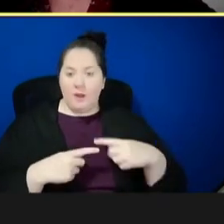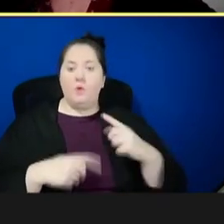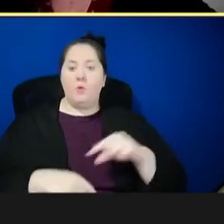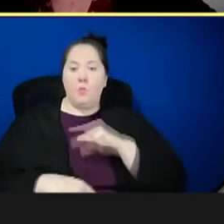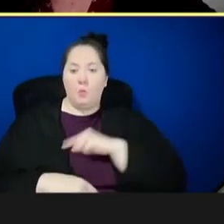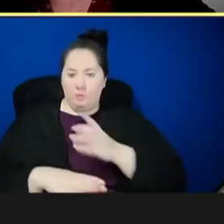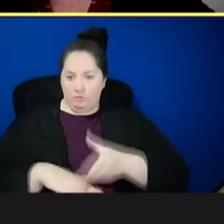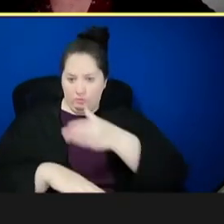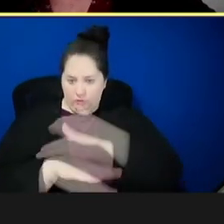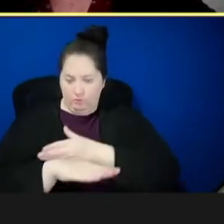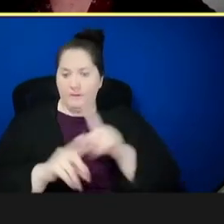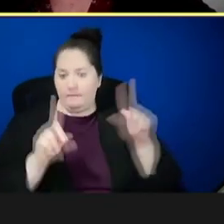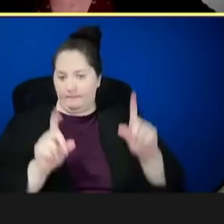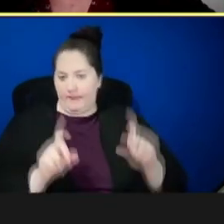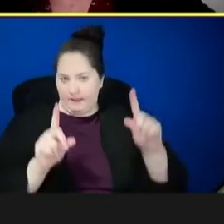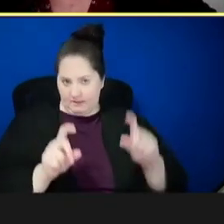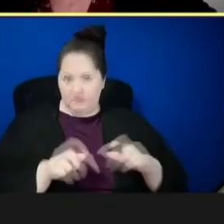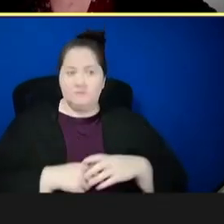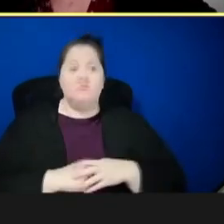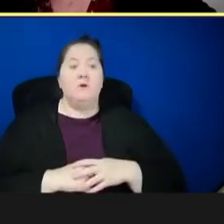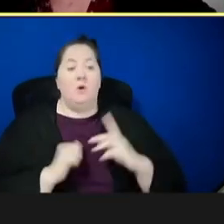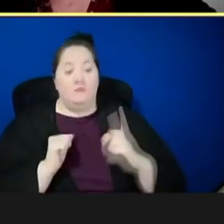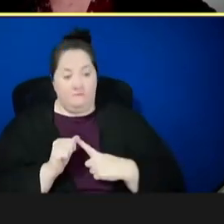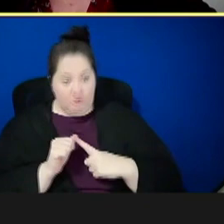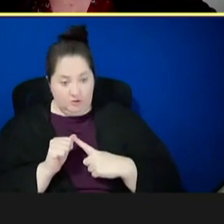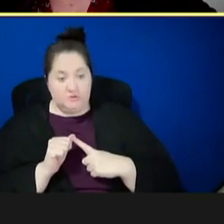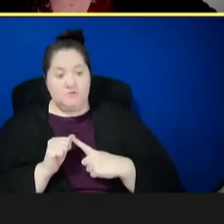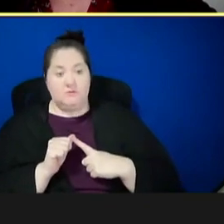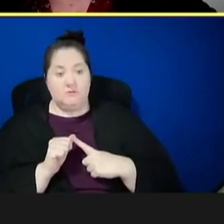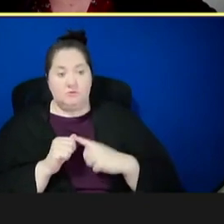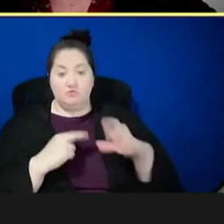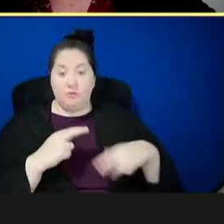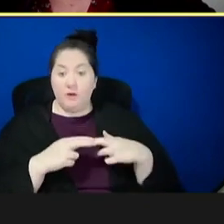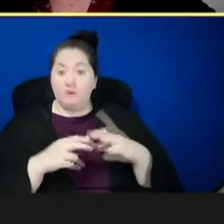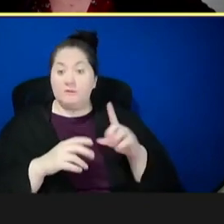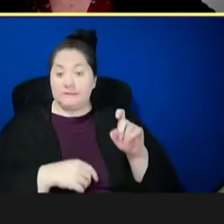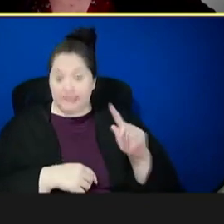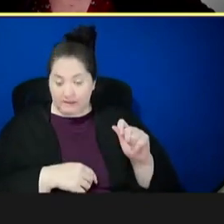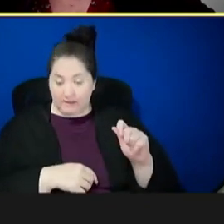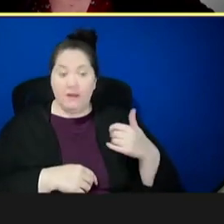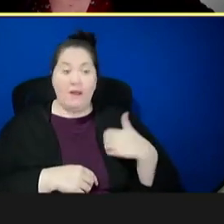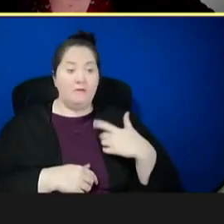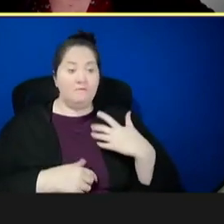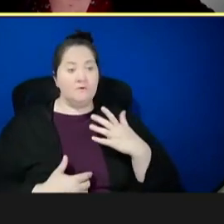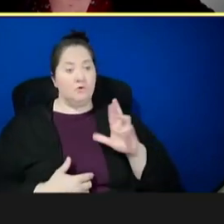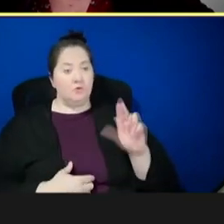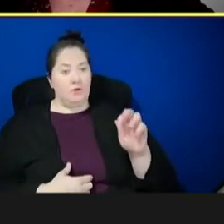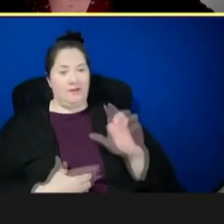final data from our first round. These are the rates for the average vaccination in